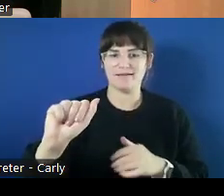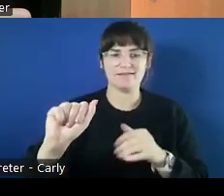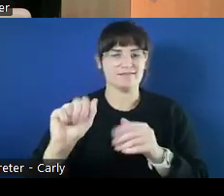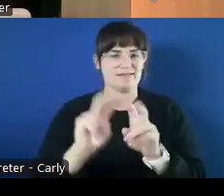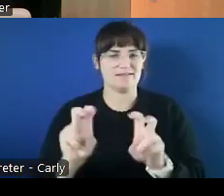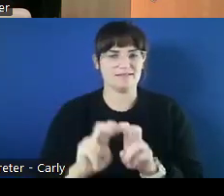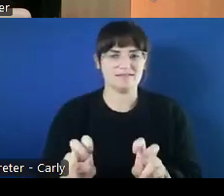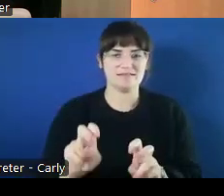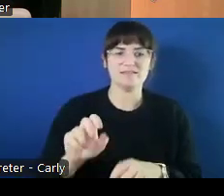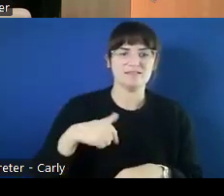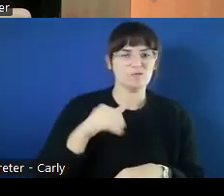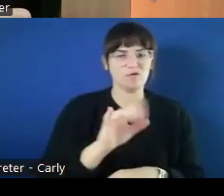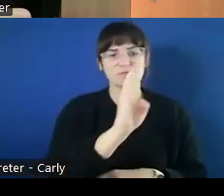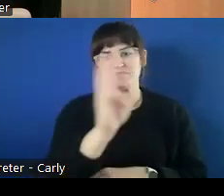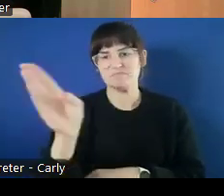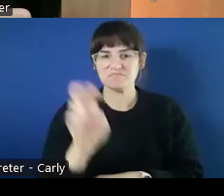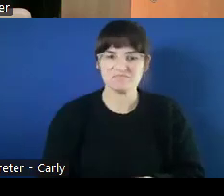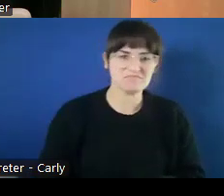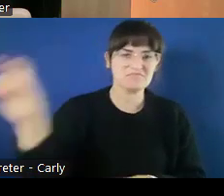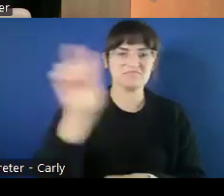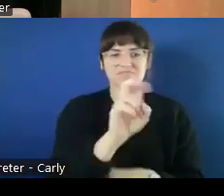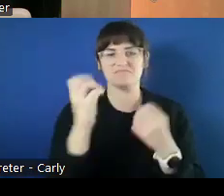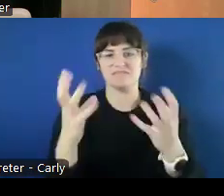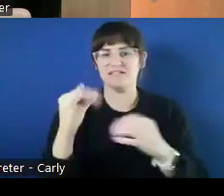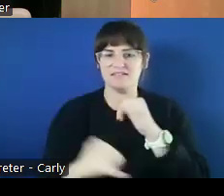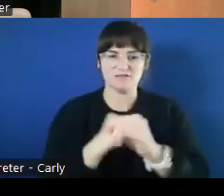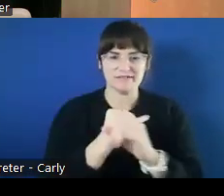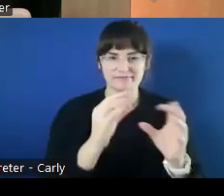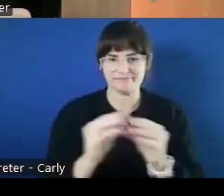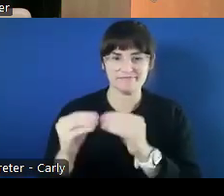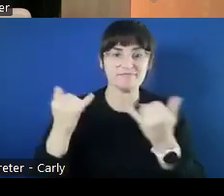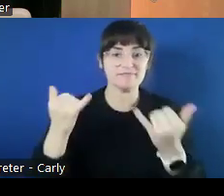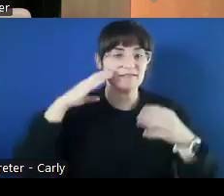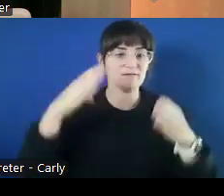focus on the management of depression and anxiety in patients with cardiovascular disease as well